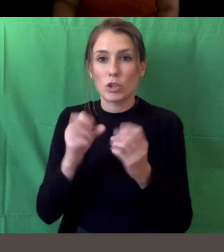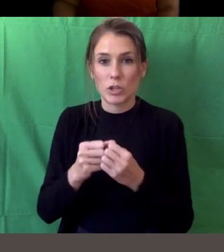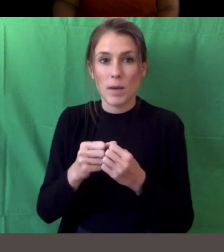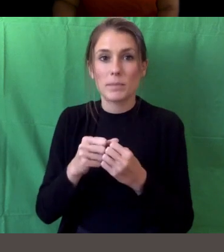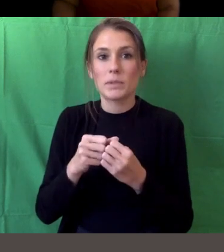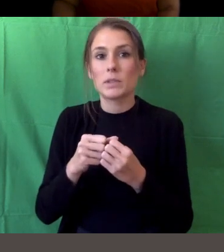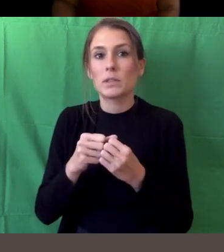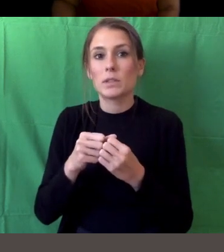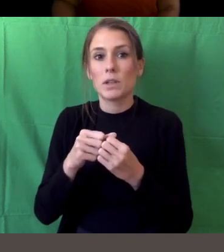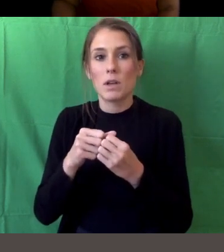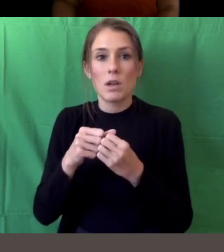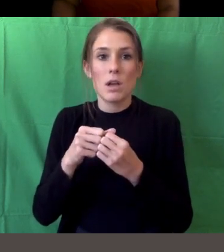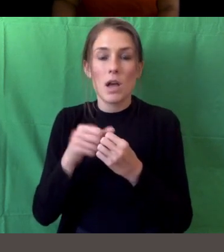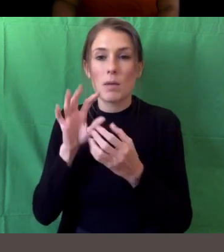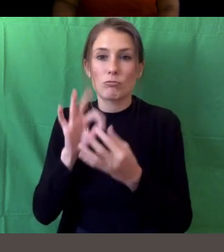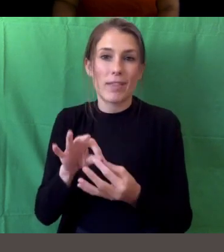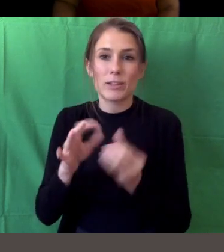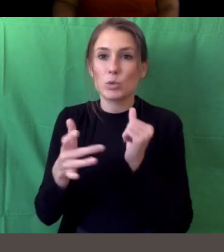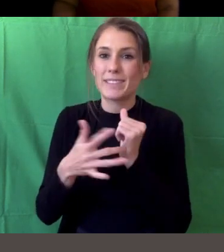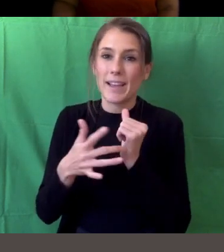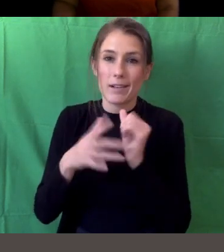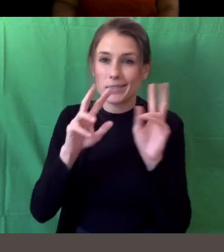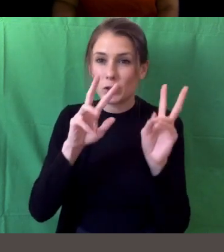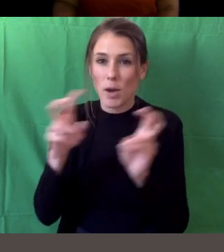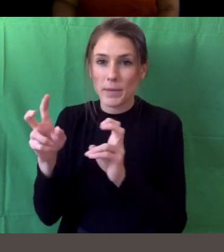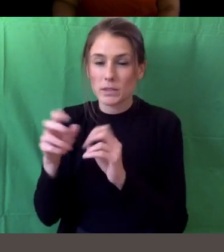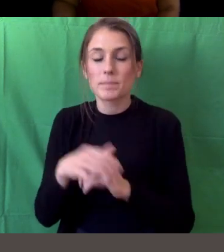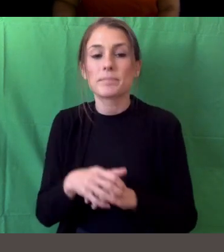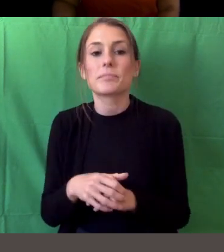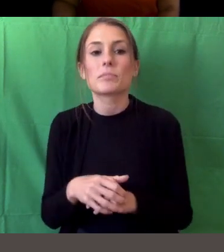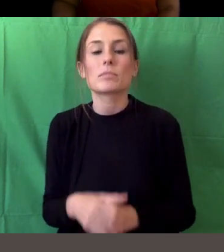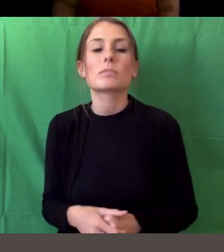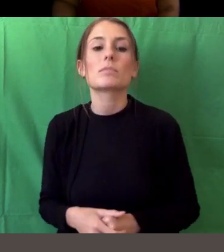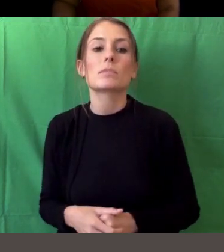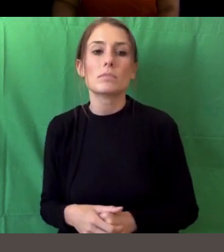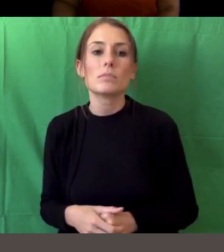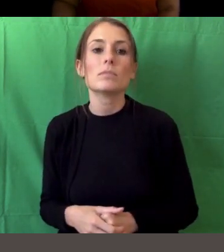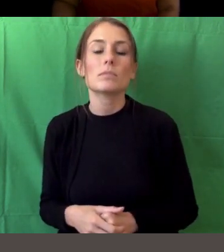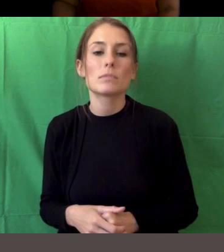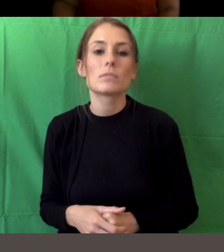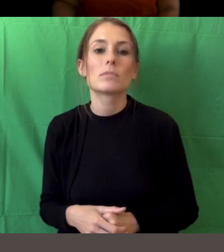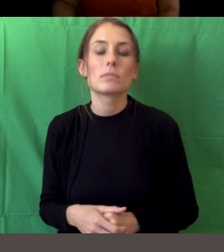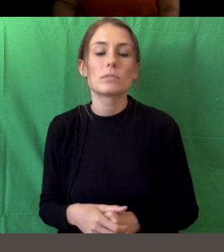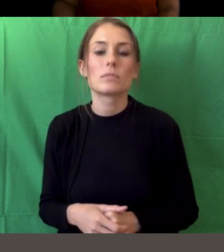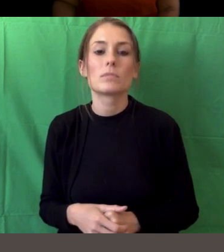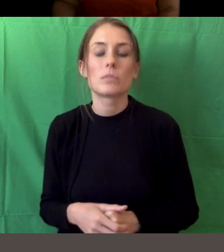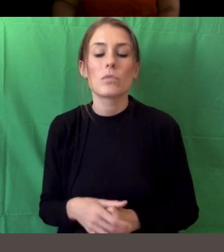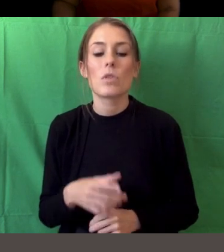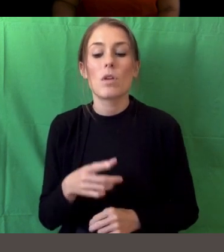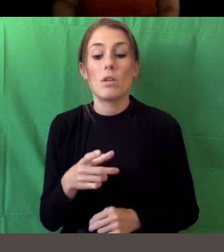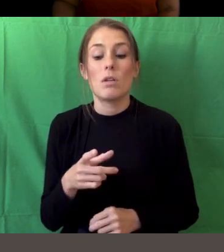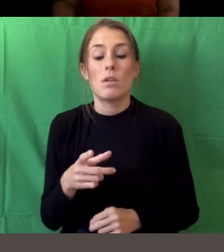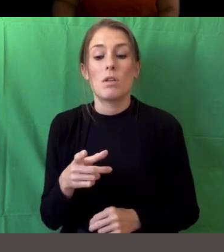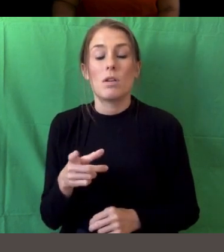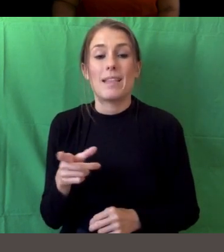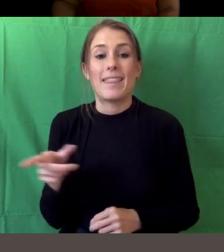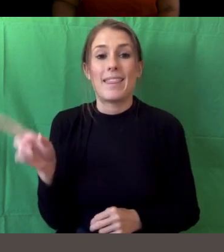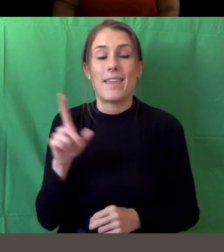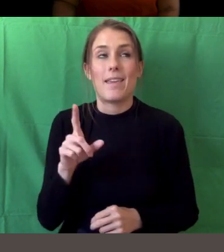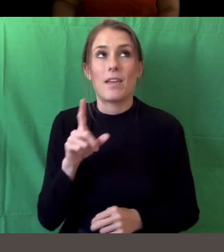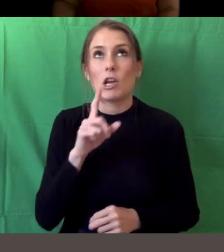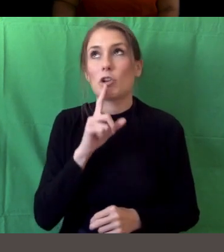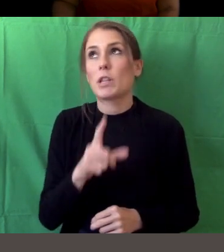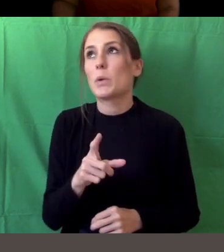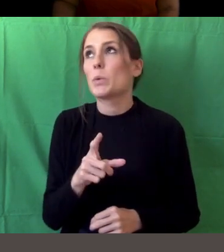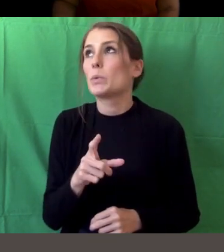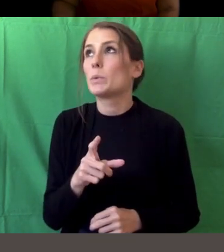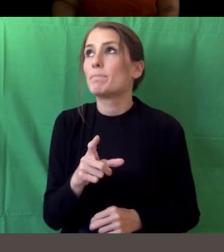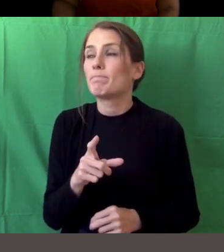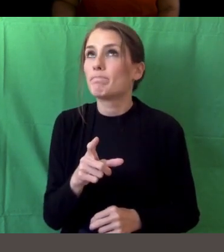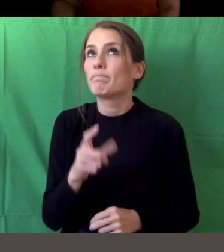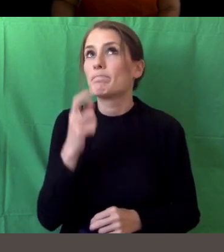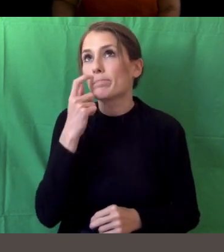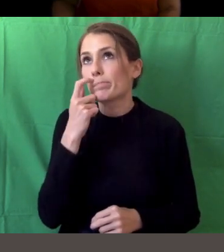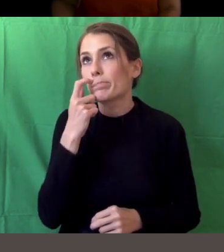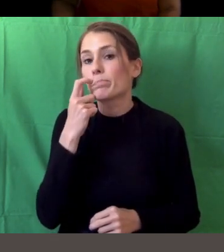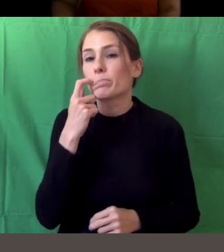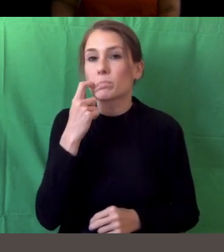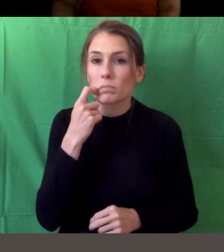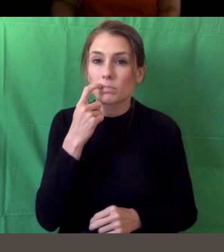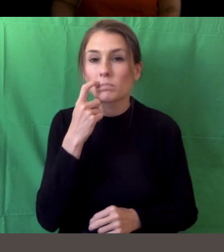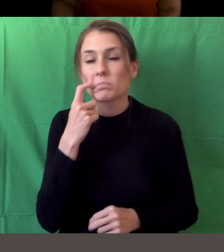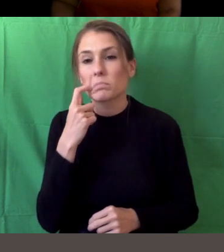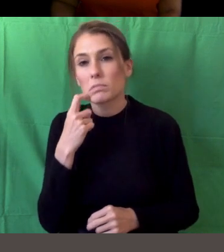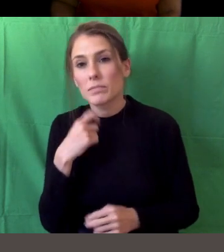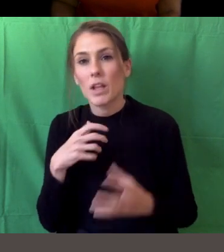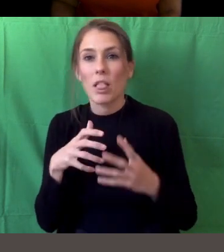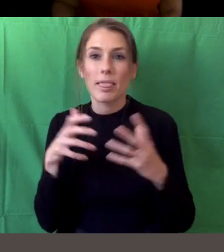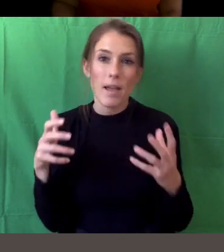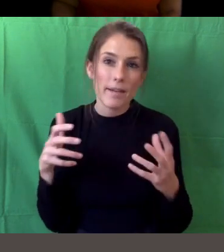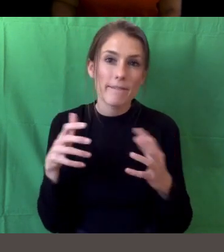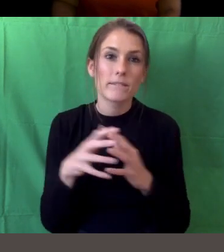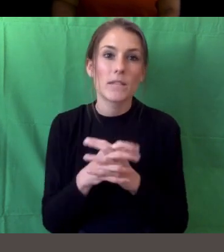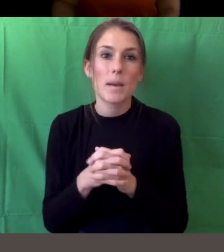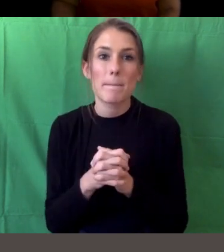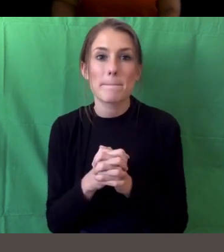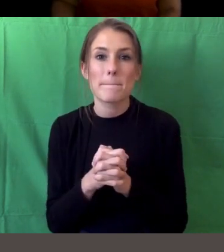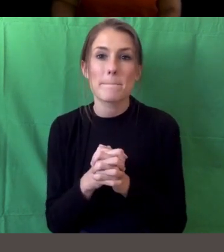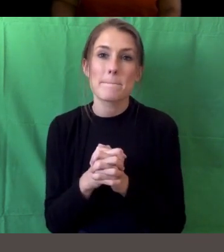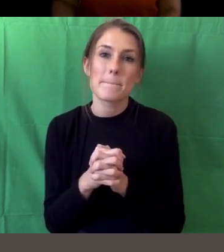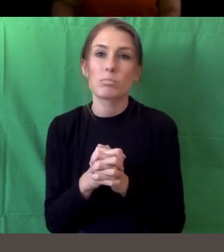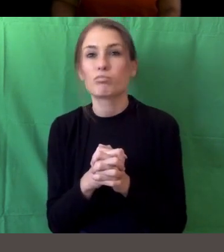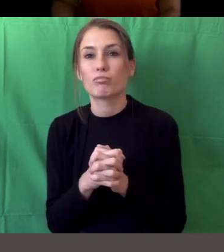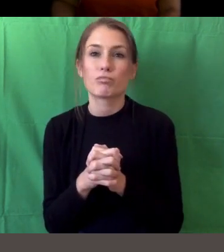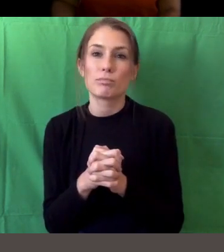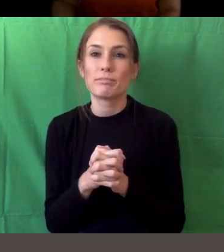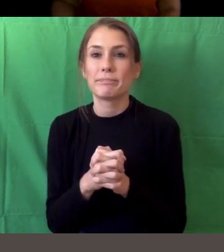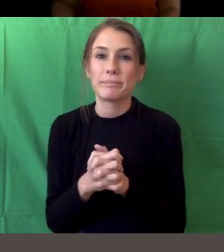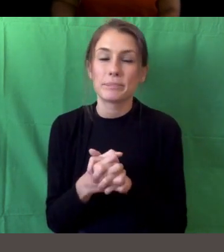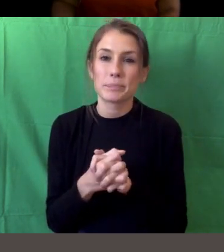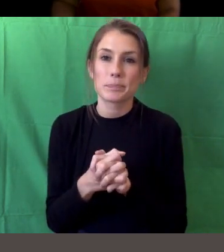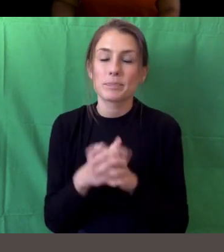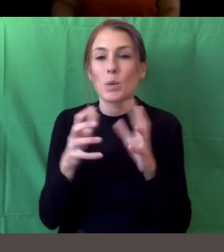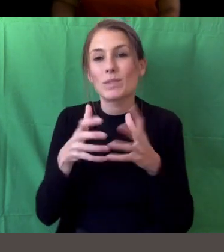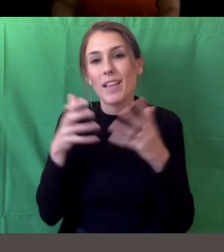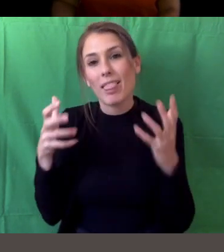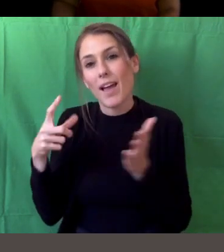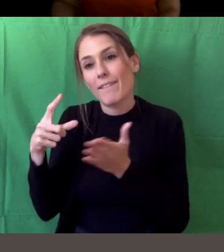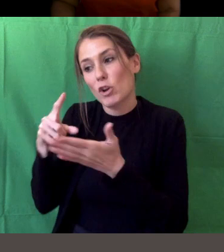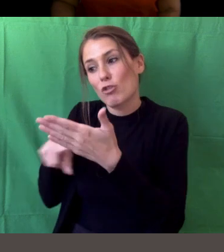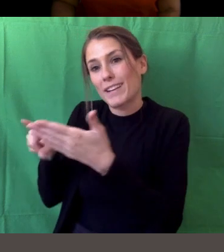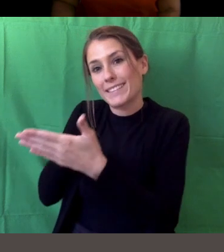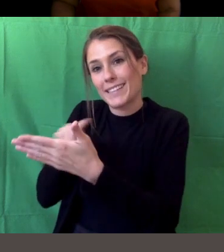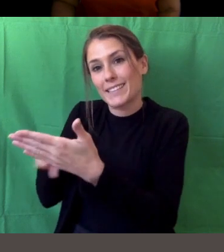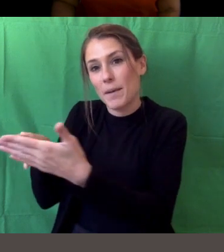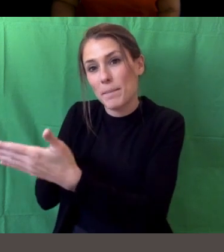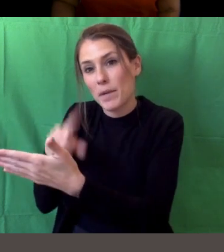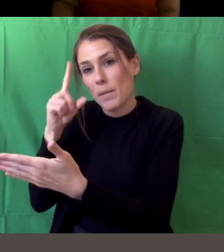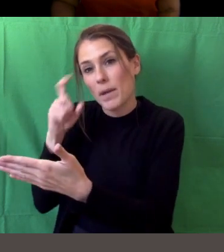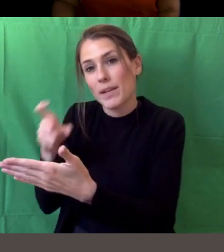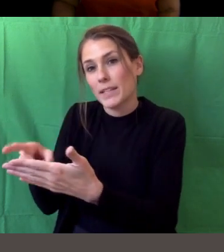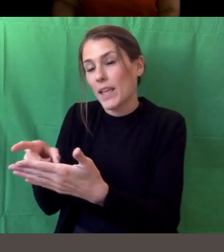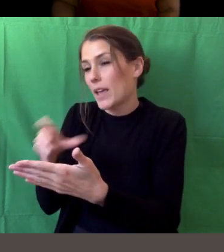in tech topics and they really came under a lot of, there was a lot of criticism for